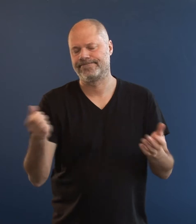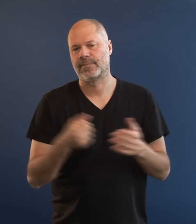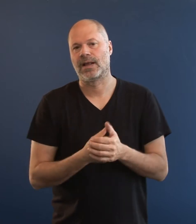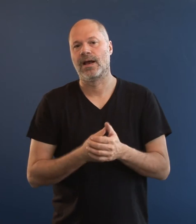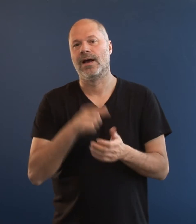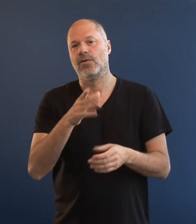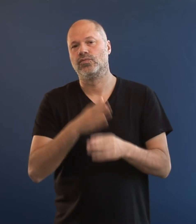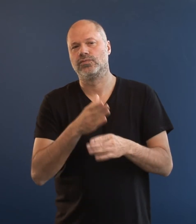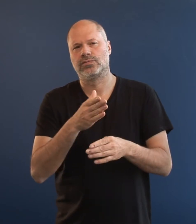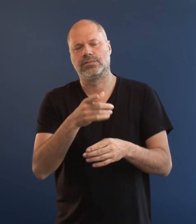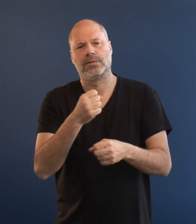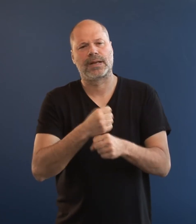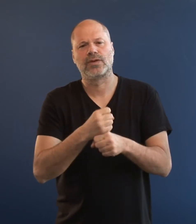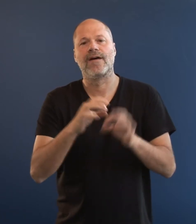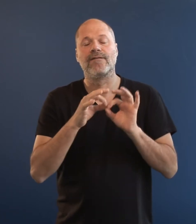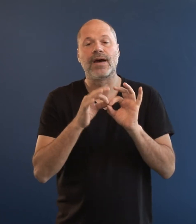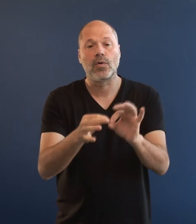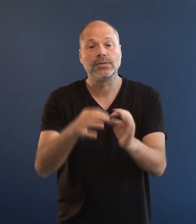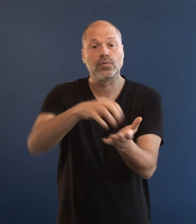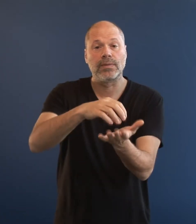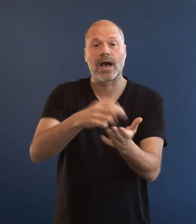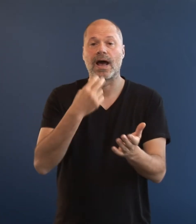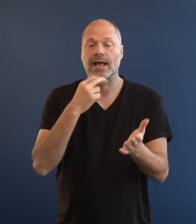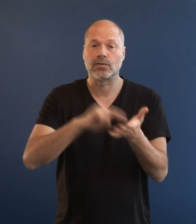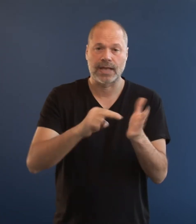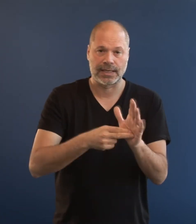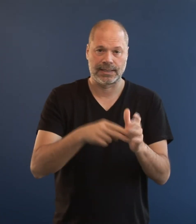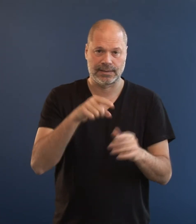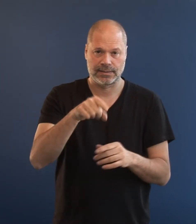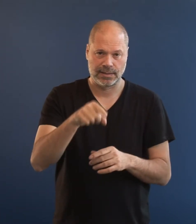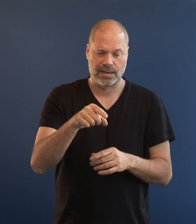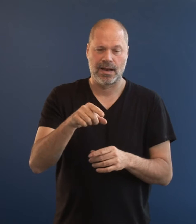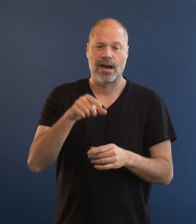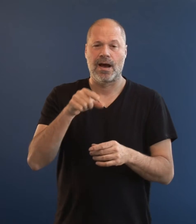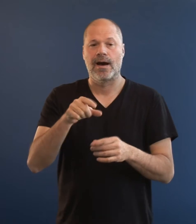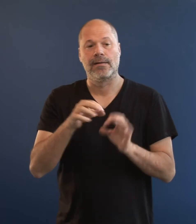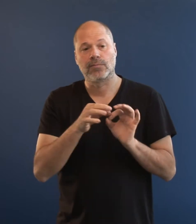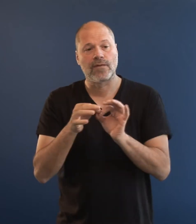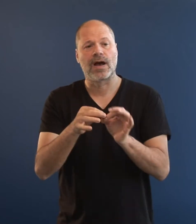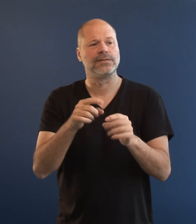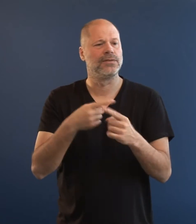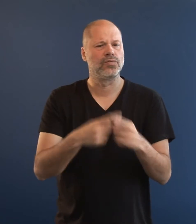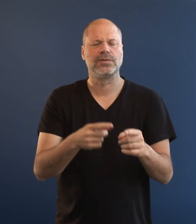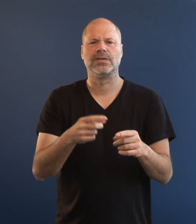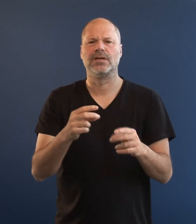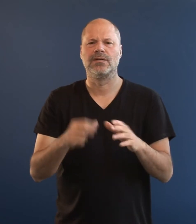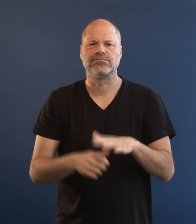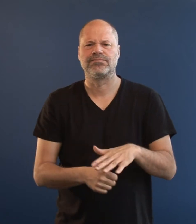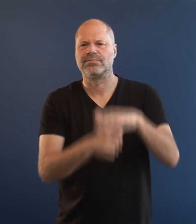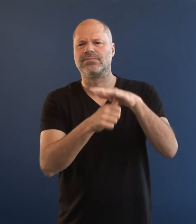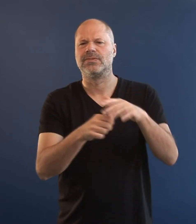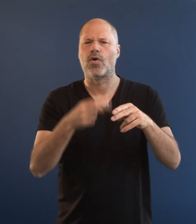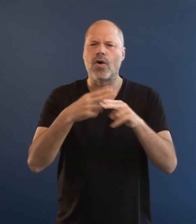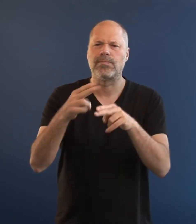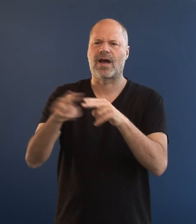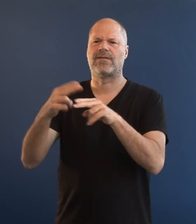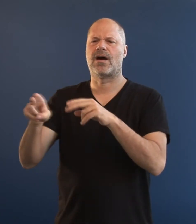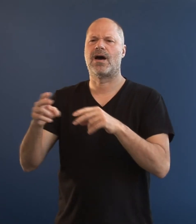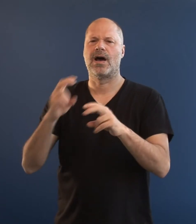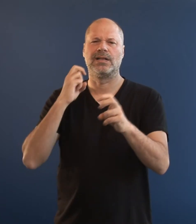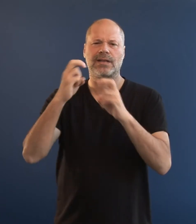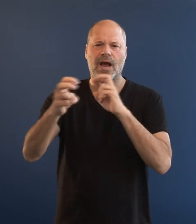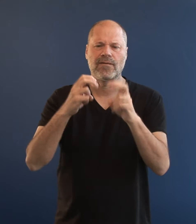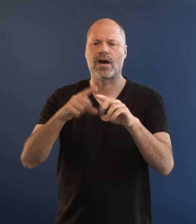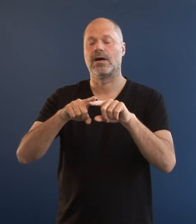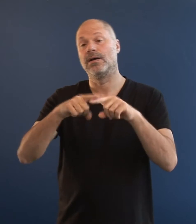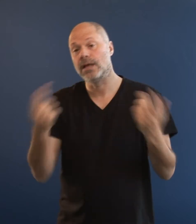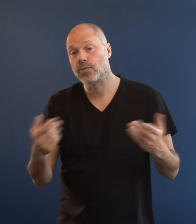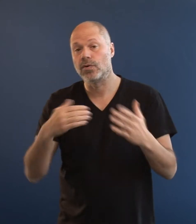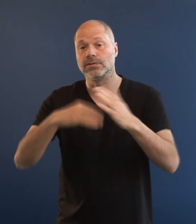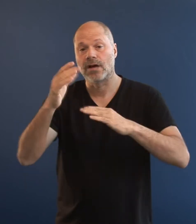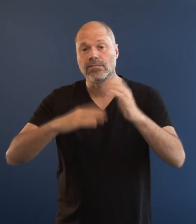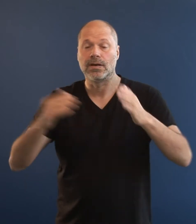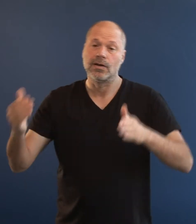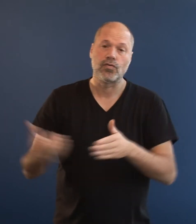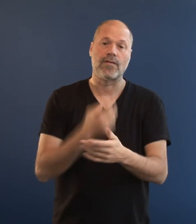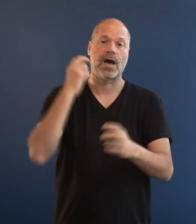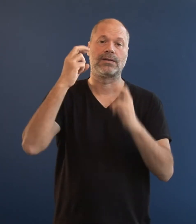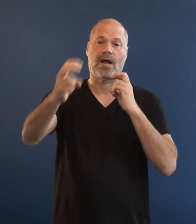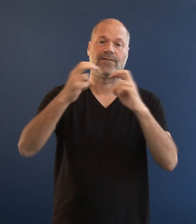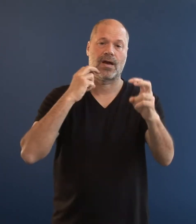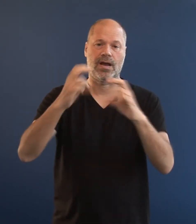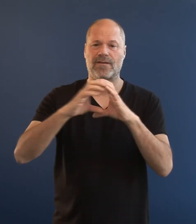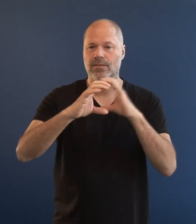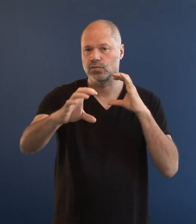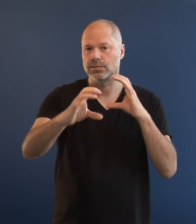He supervises a group of electricians that overhaul trams or otherwise build new ones.